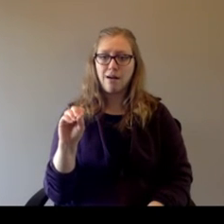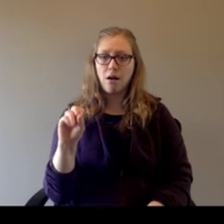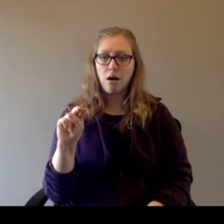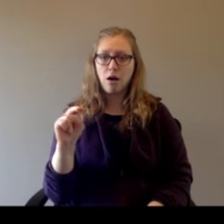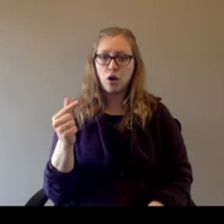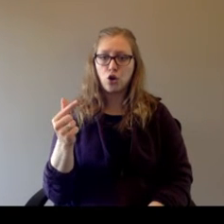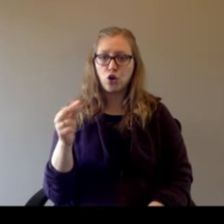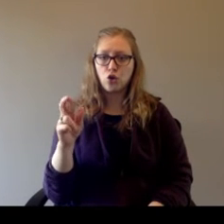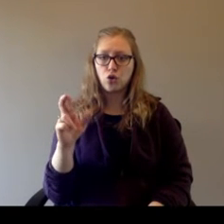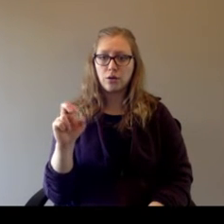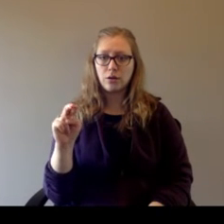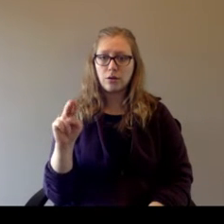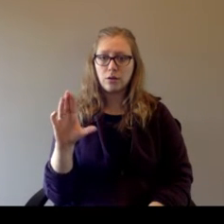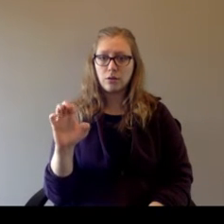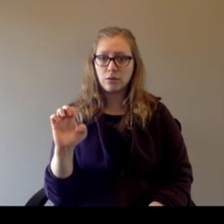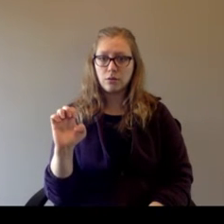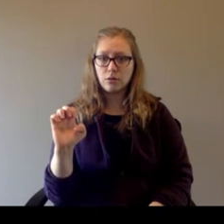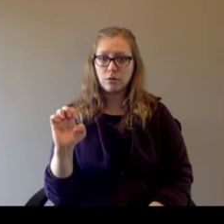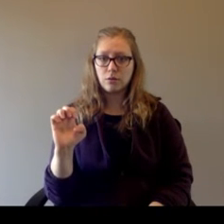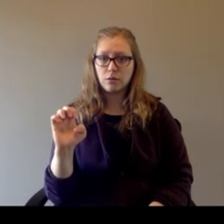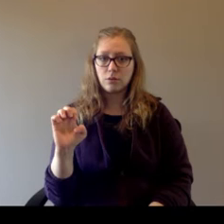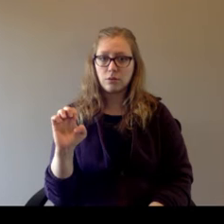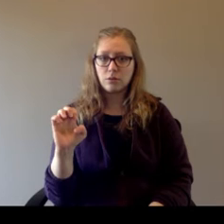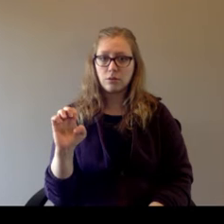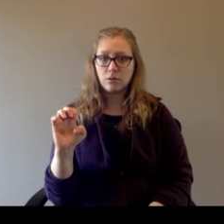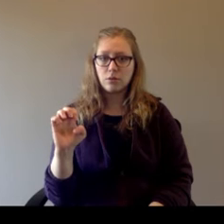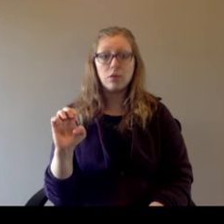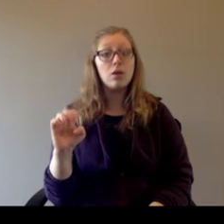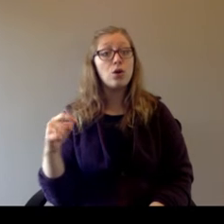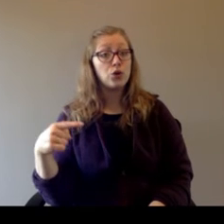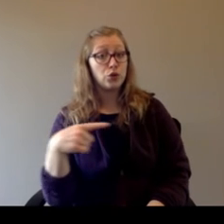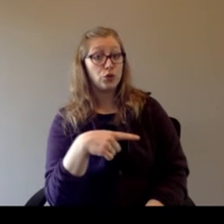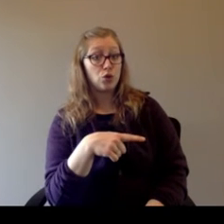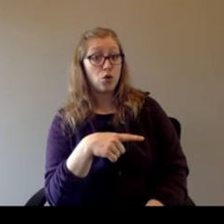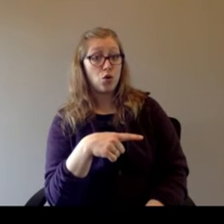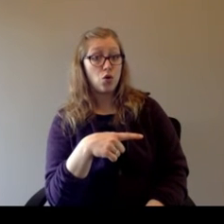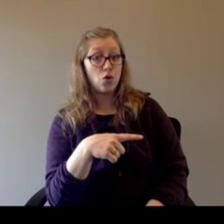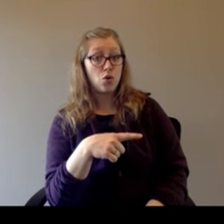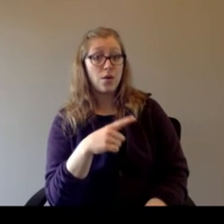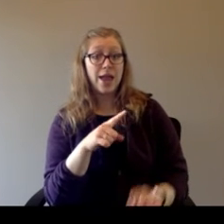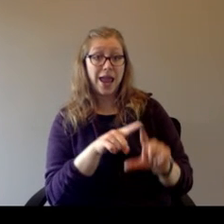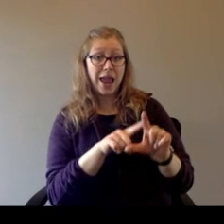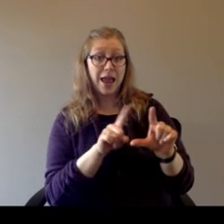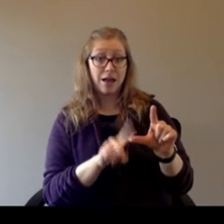angles, we can see E matches, E matches G. So I know that this is